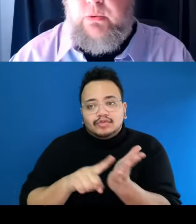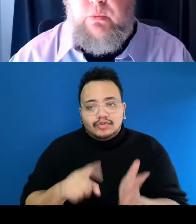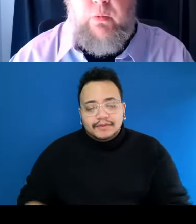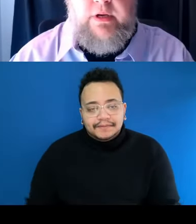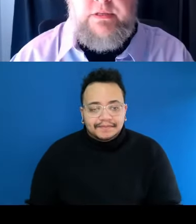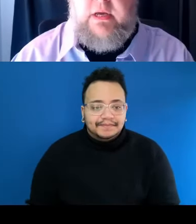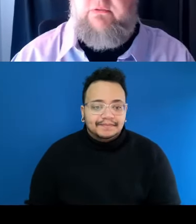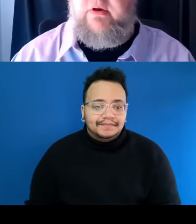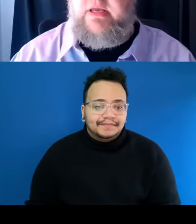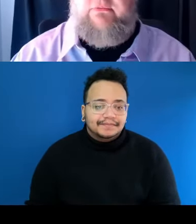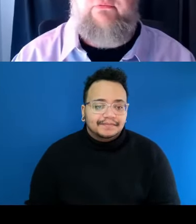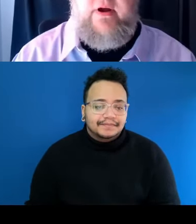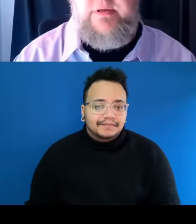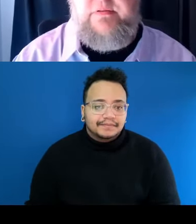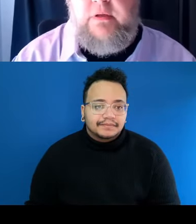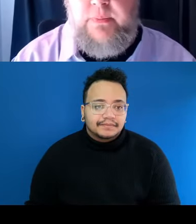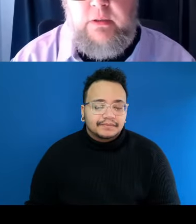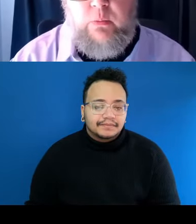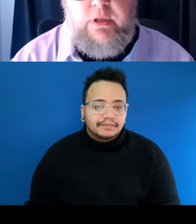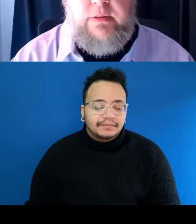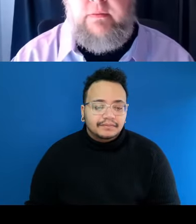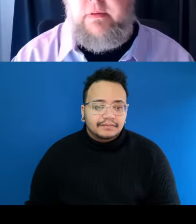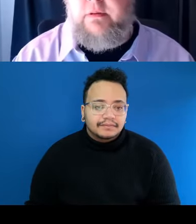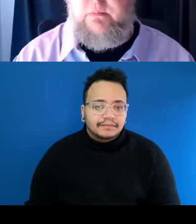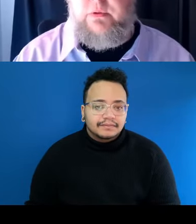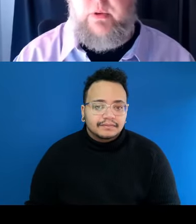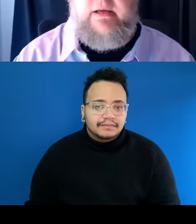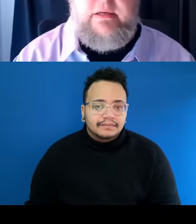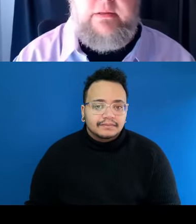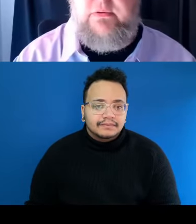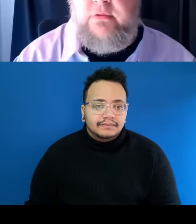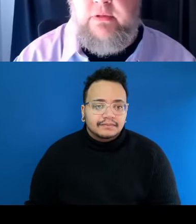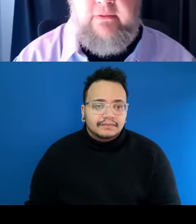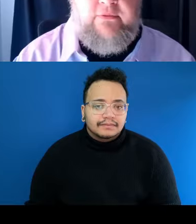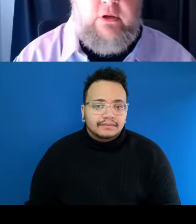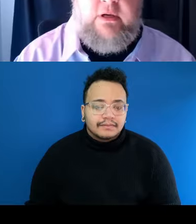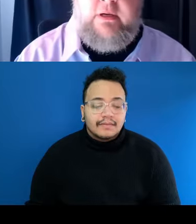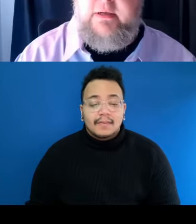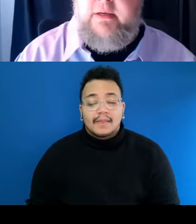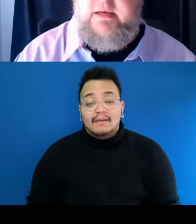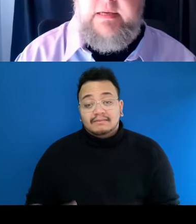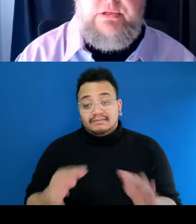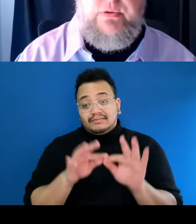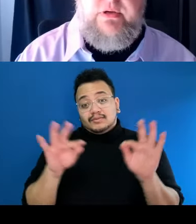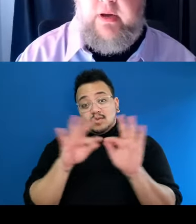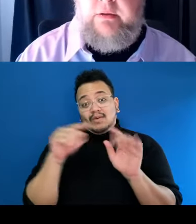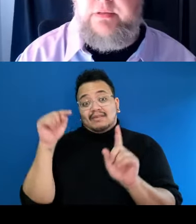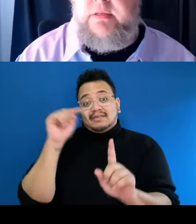So, we wanna just kind of again, frame this a little bit with the reality that there's a lifelong history of violence